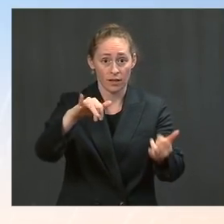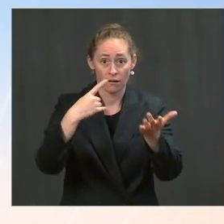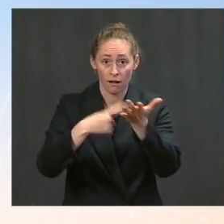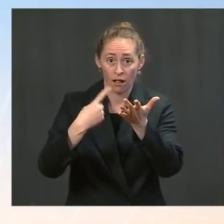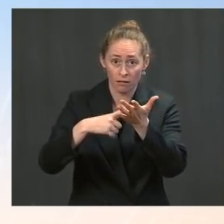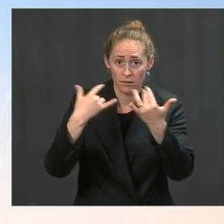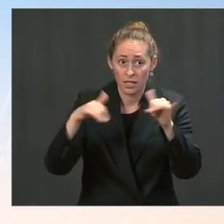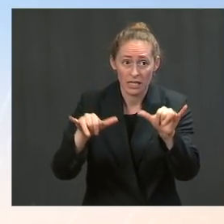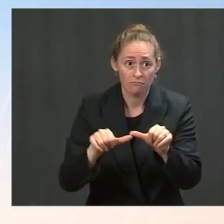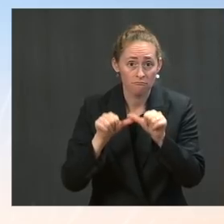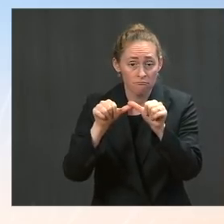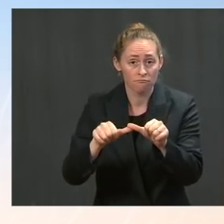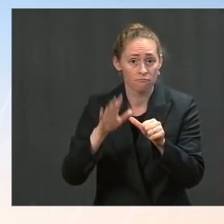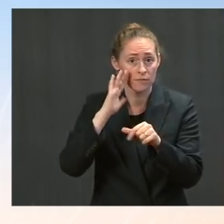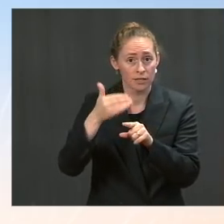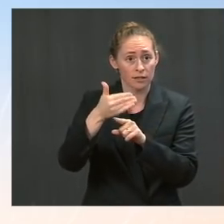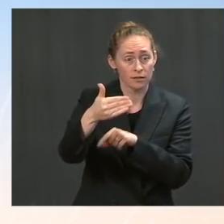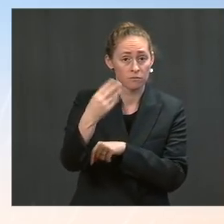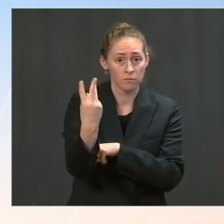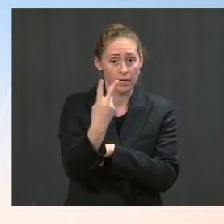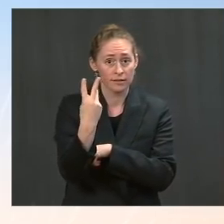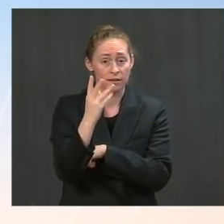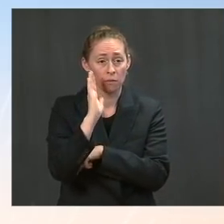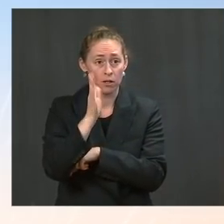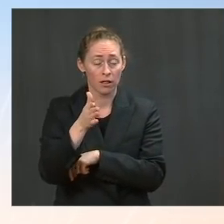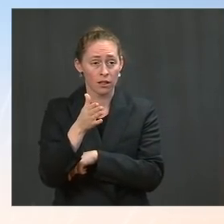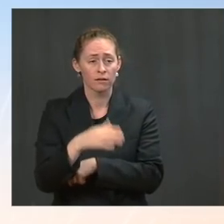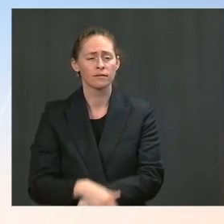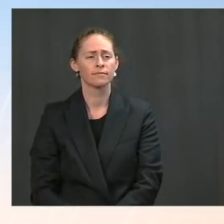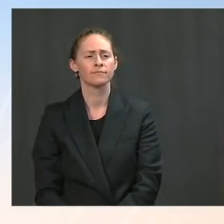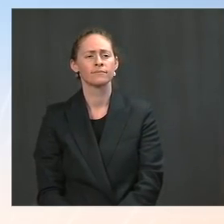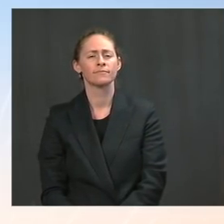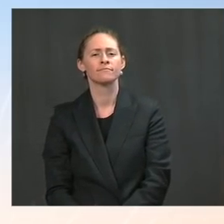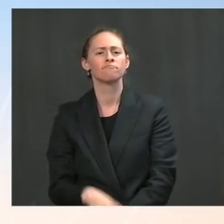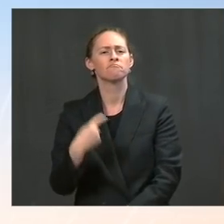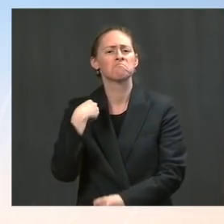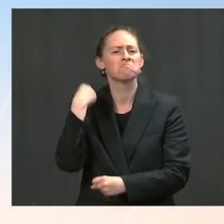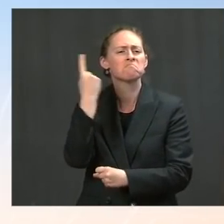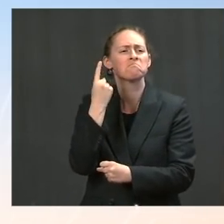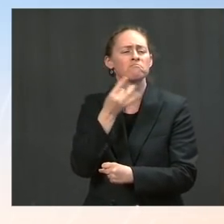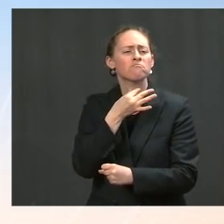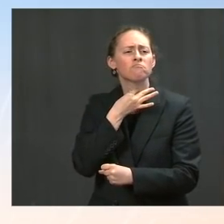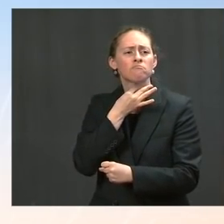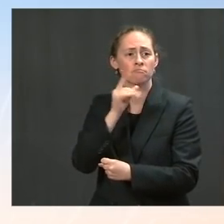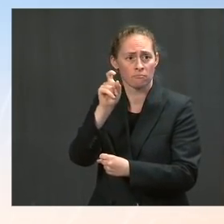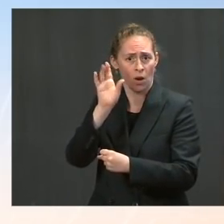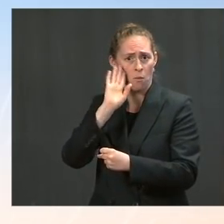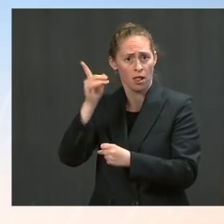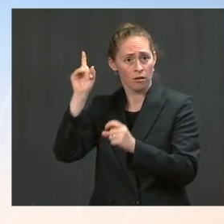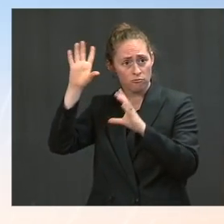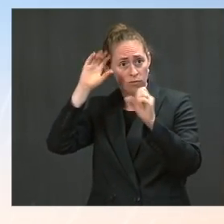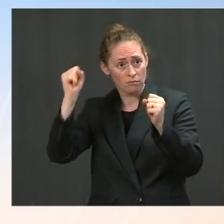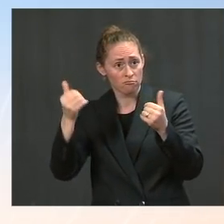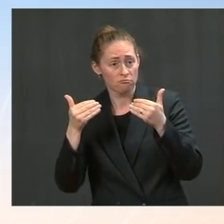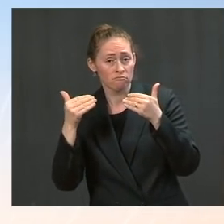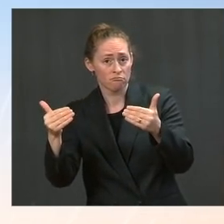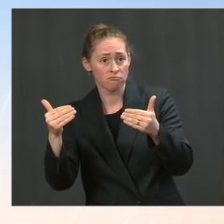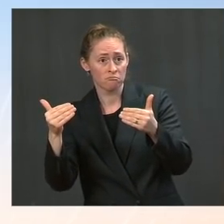does the President believe that the Senate should vote to take the procedural vote to move forward if there's no bill text or a deal in hand?